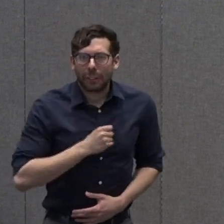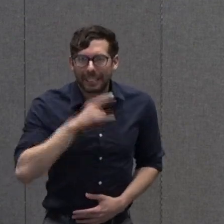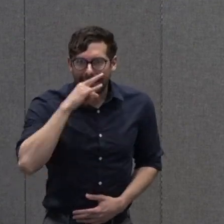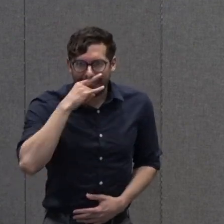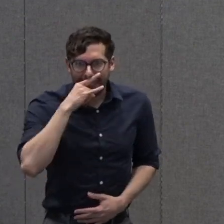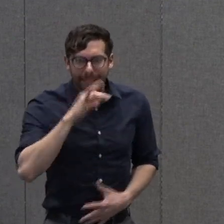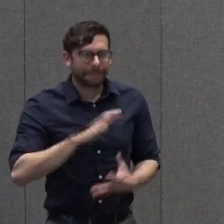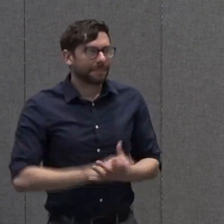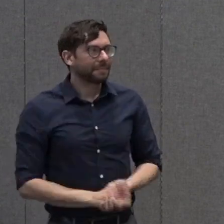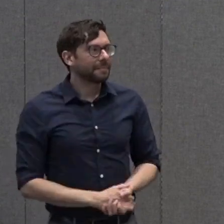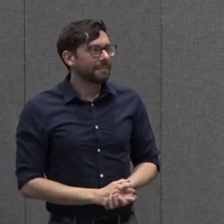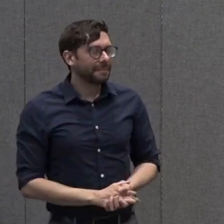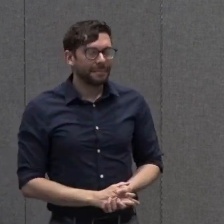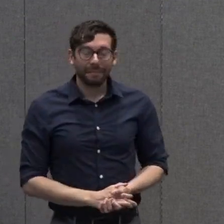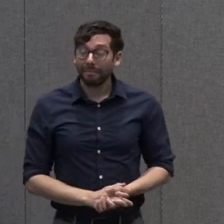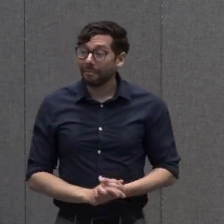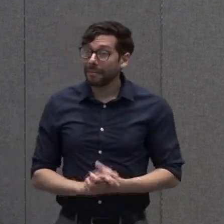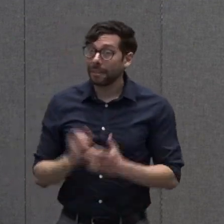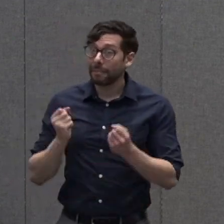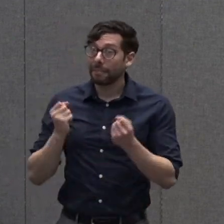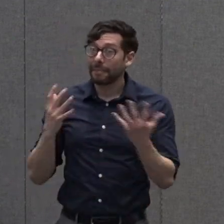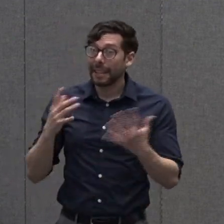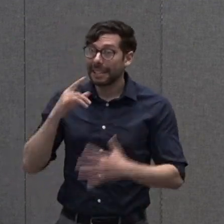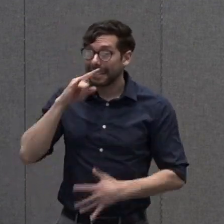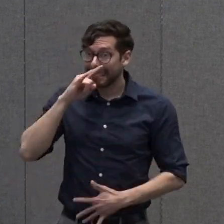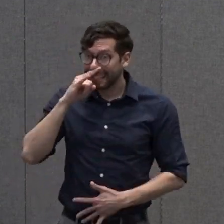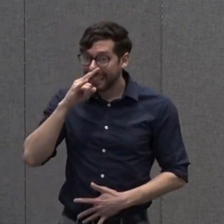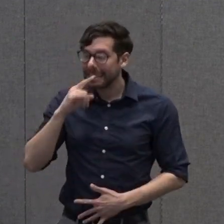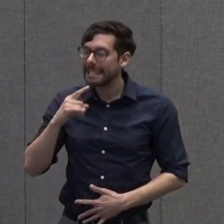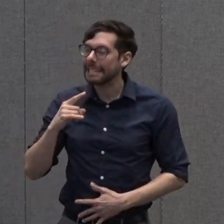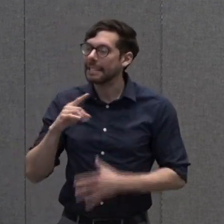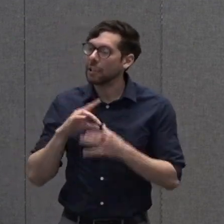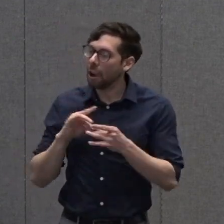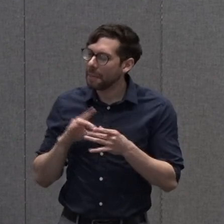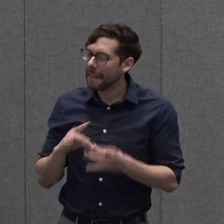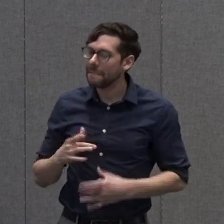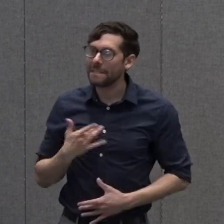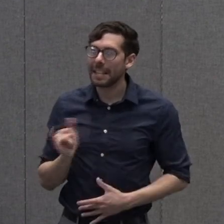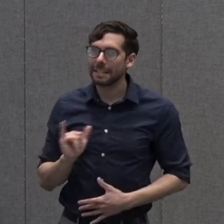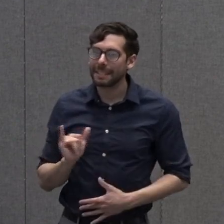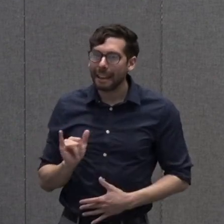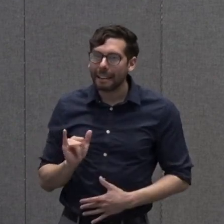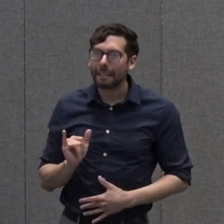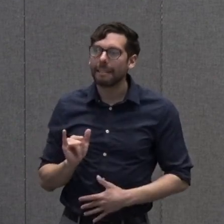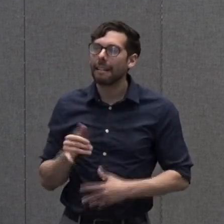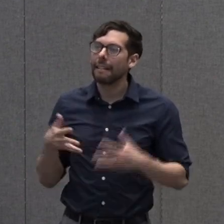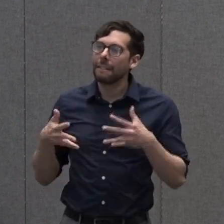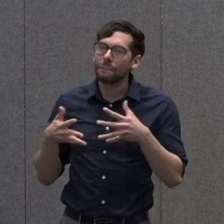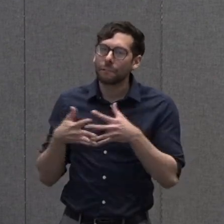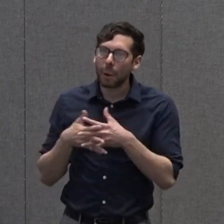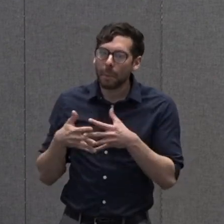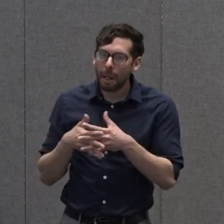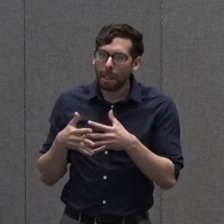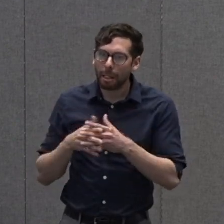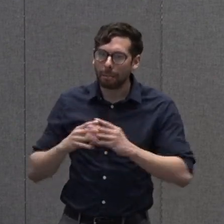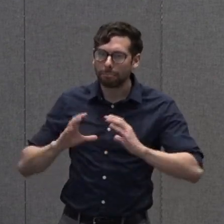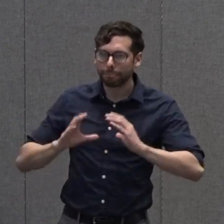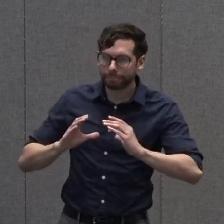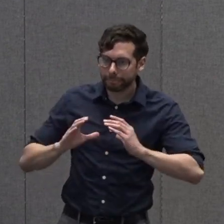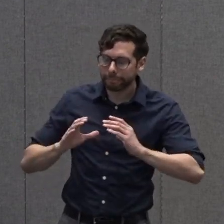A lot of kids will say, "It feels like a football, or a basketball." It does have the same texture of a football, or a basketball, that's true.